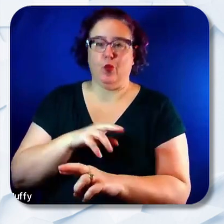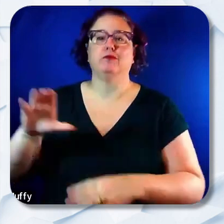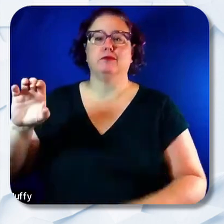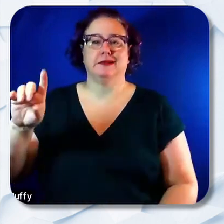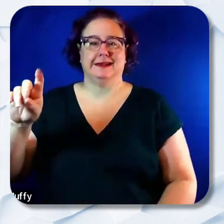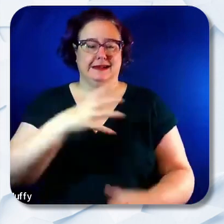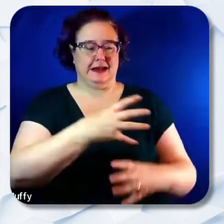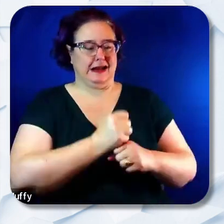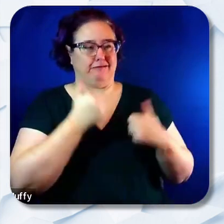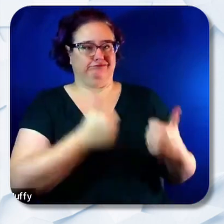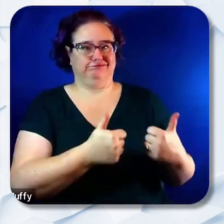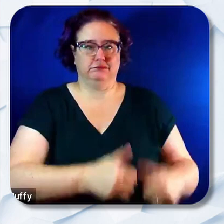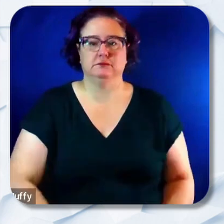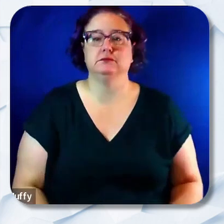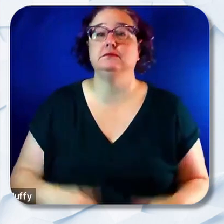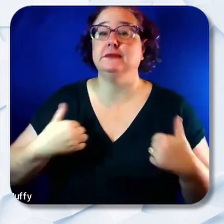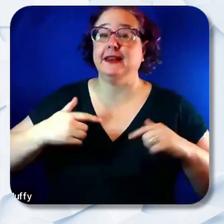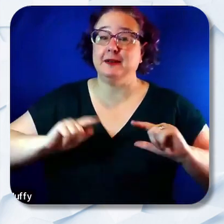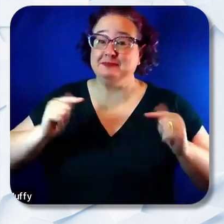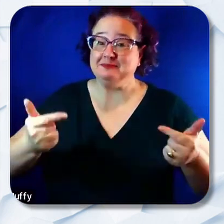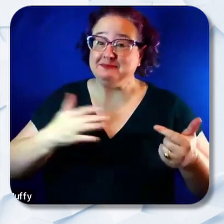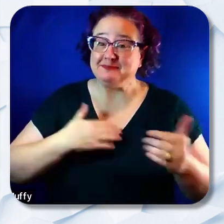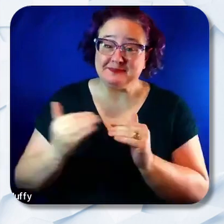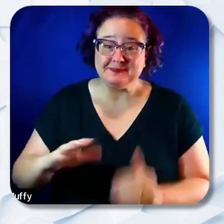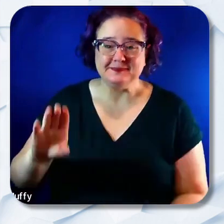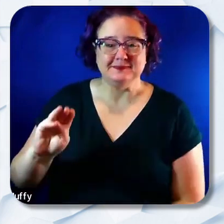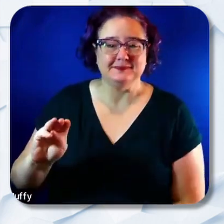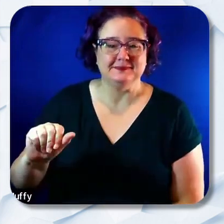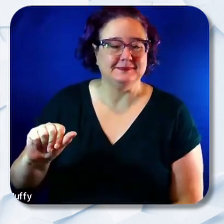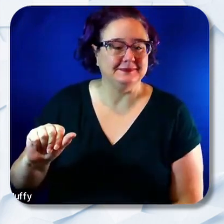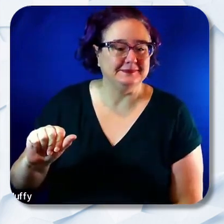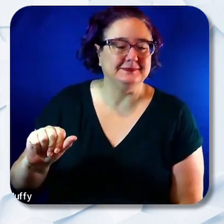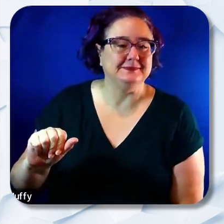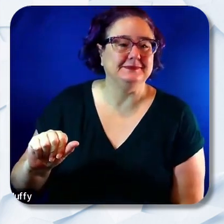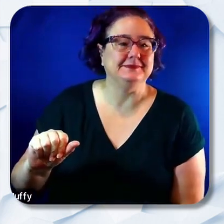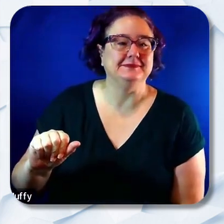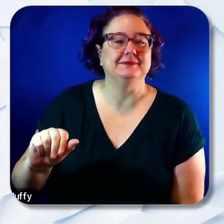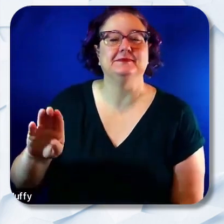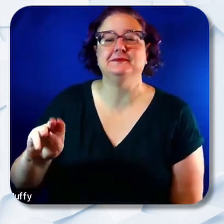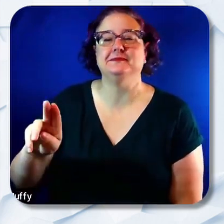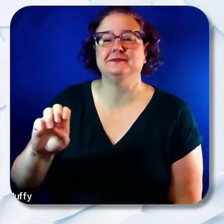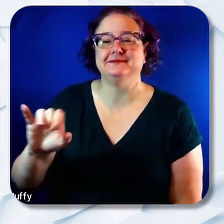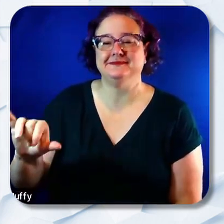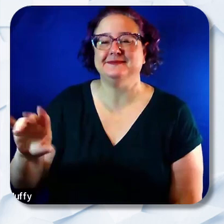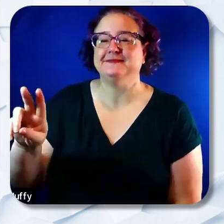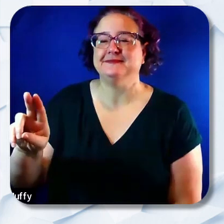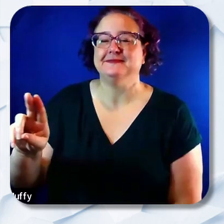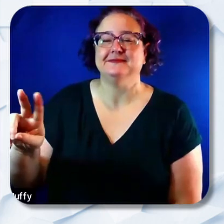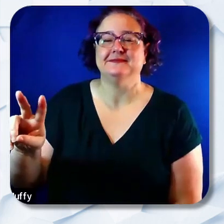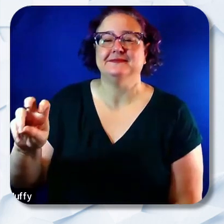And now let's turn back over to my colleague Meuy Vue for some EEF timeline information. Meuy.